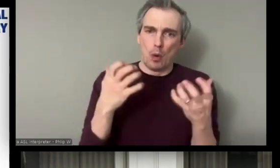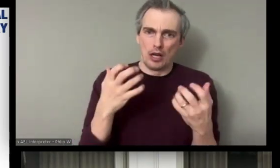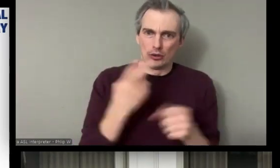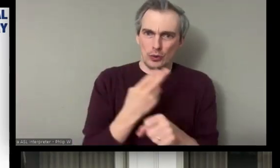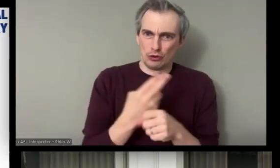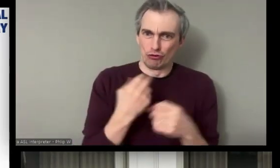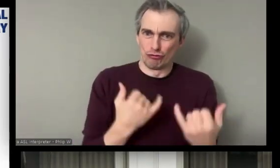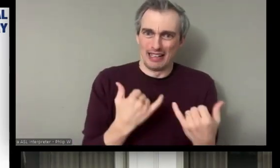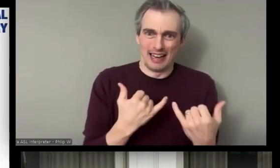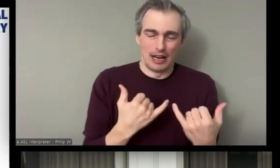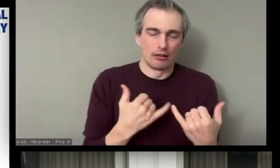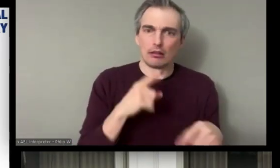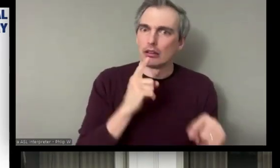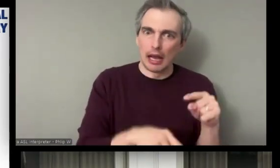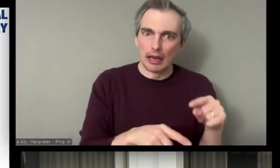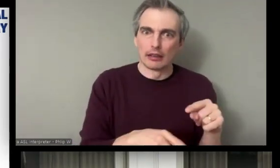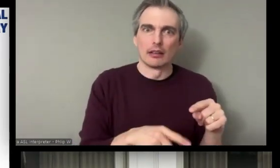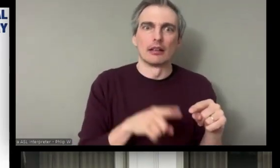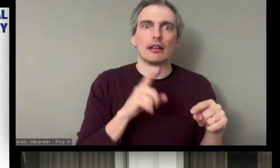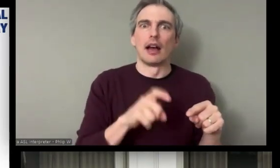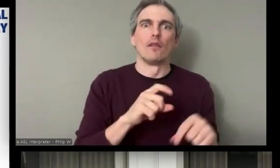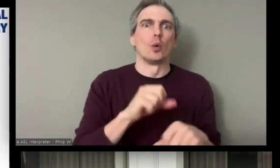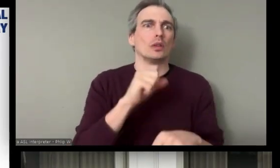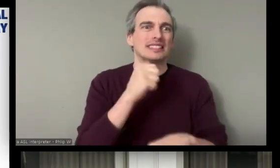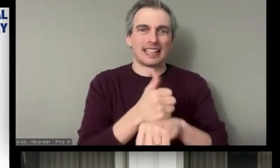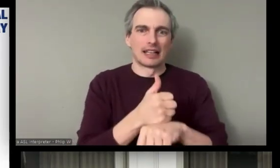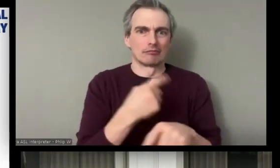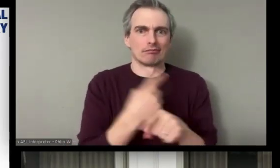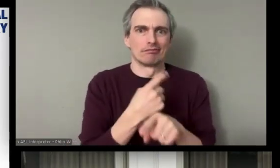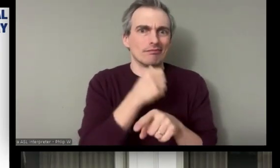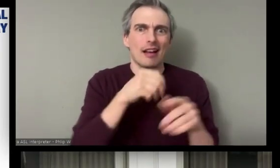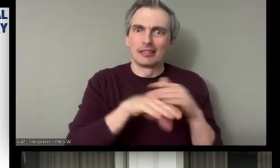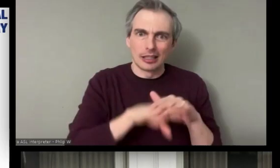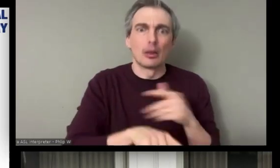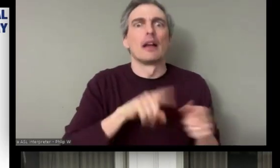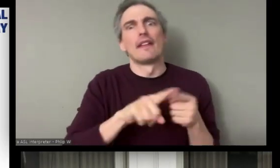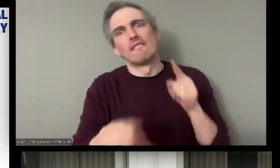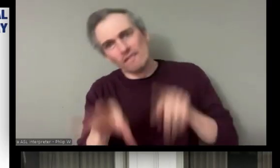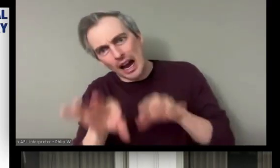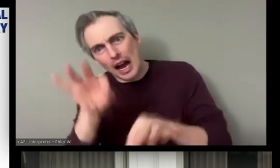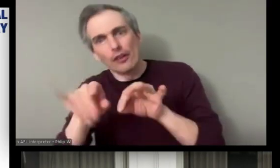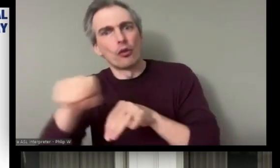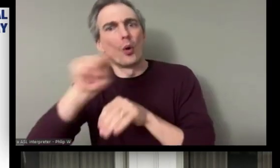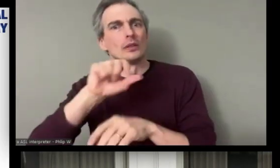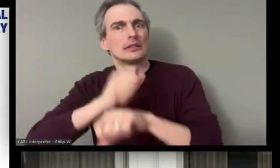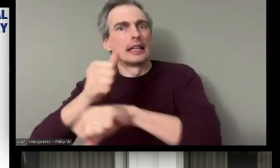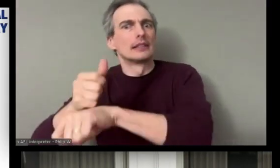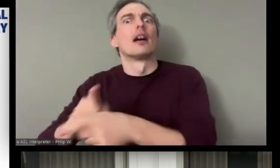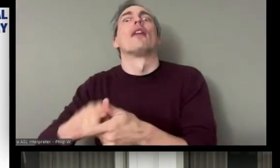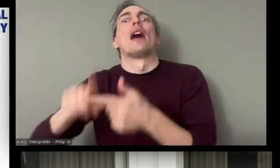So this is a new thing that -- the settings of the device does support. There's actually a voice prompt to tell you -- you can bring up those